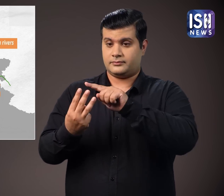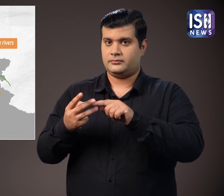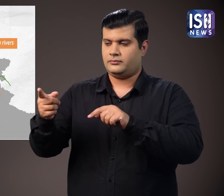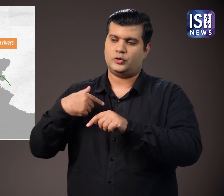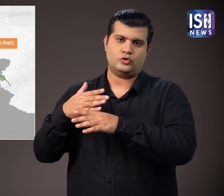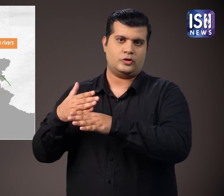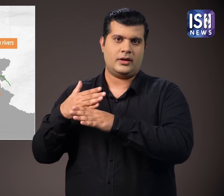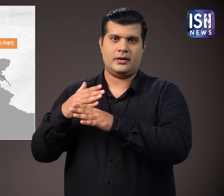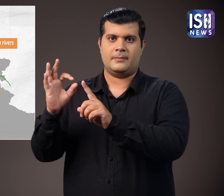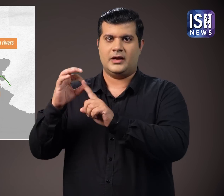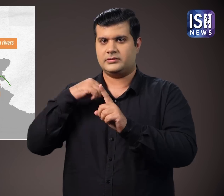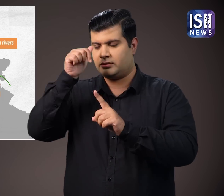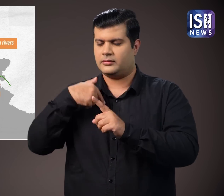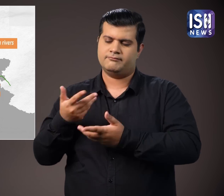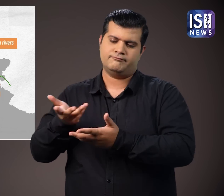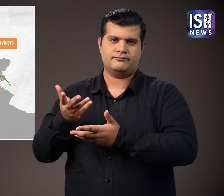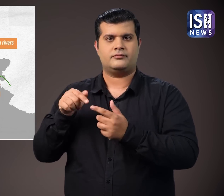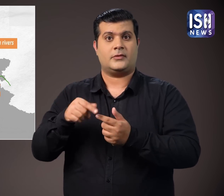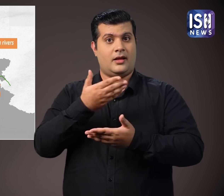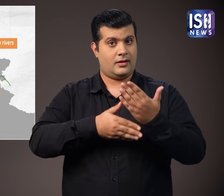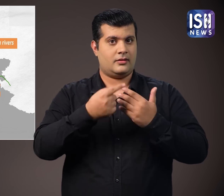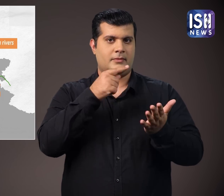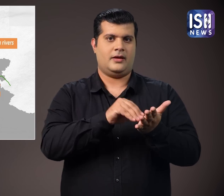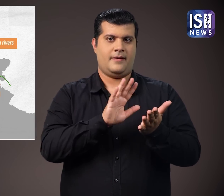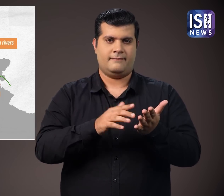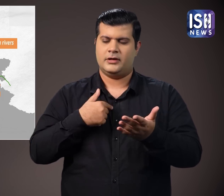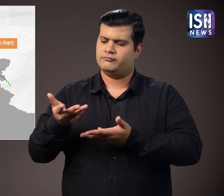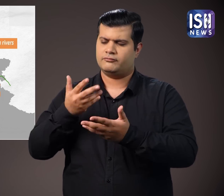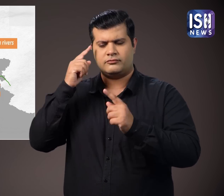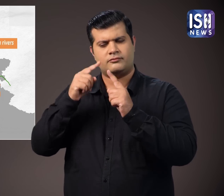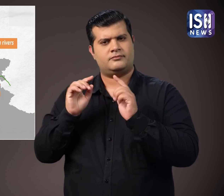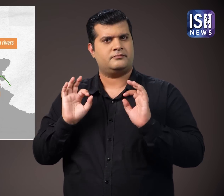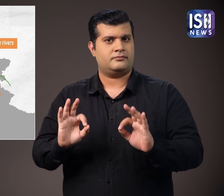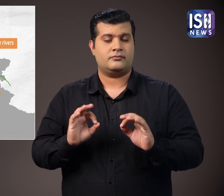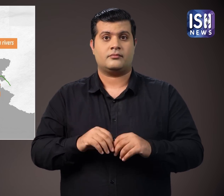As mentioned in the Treaty, 3 Western Rivers are to be shared by both the countries.